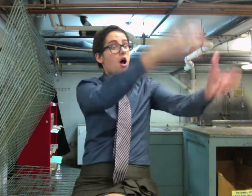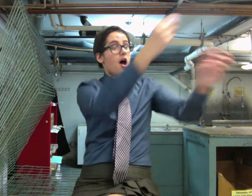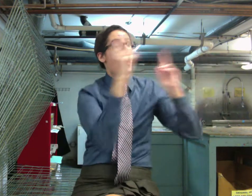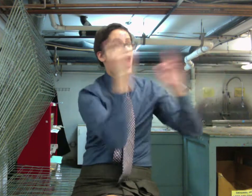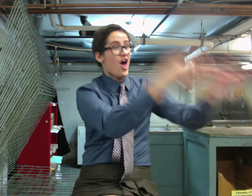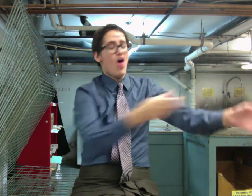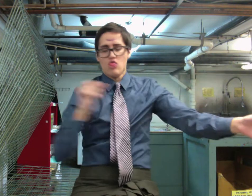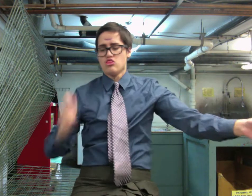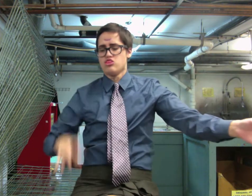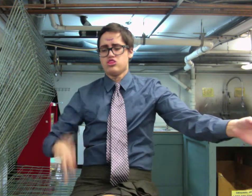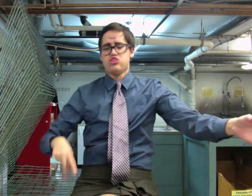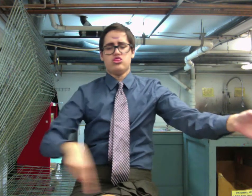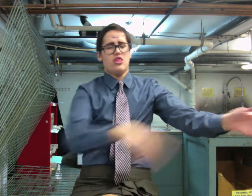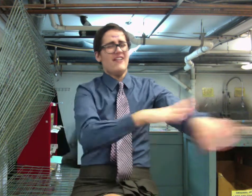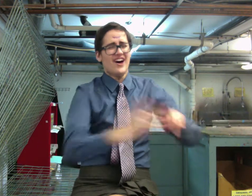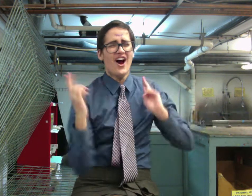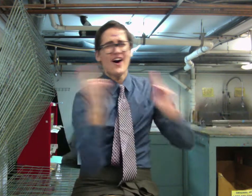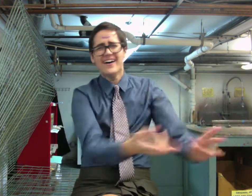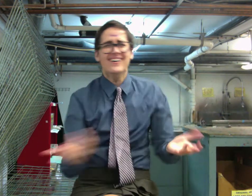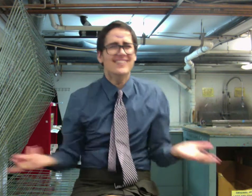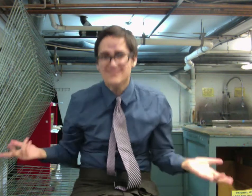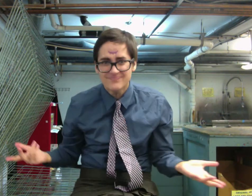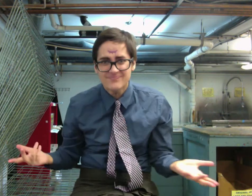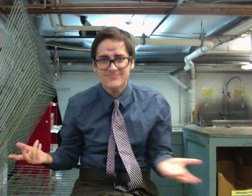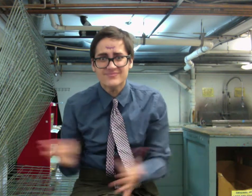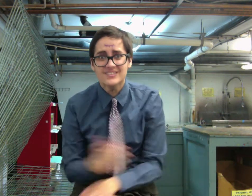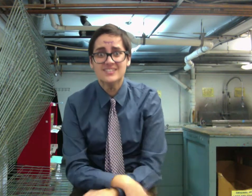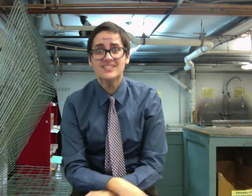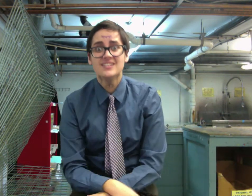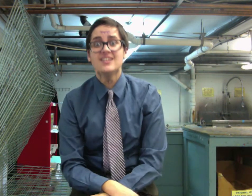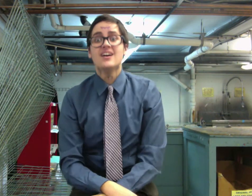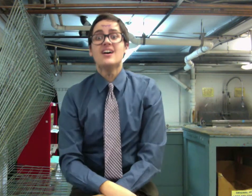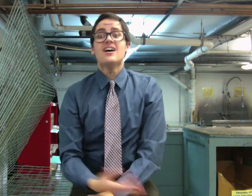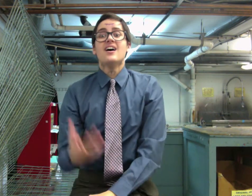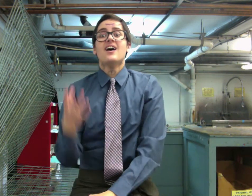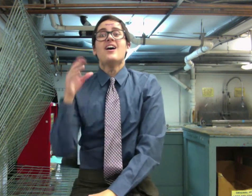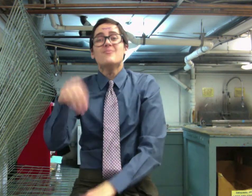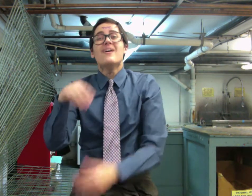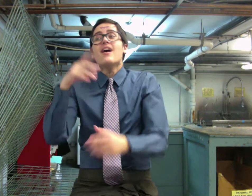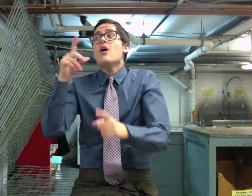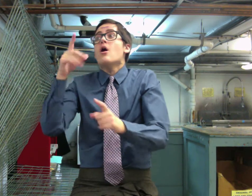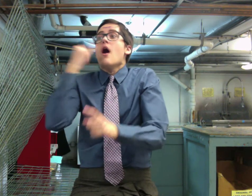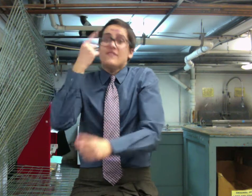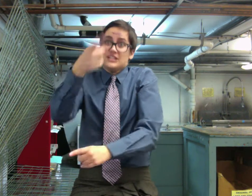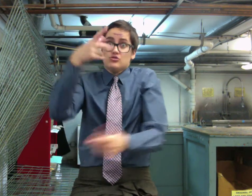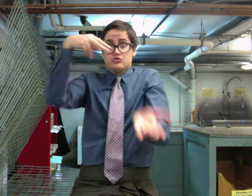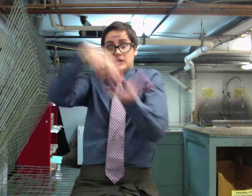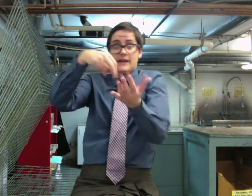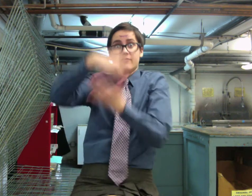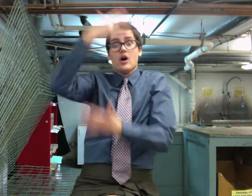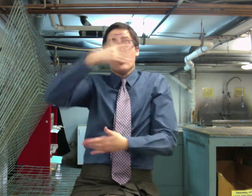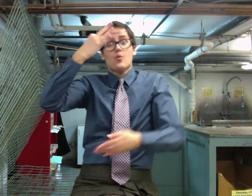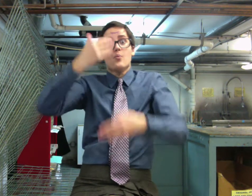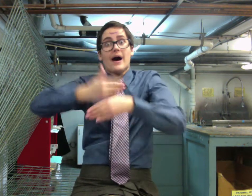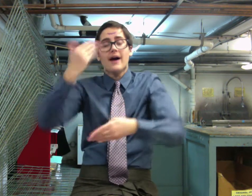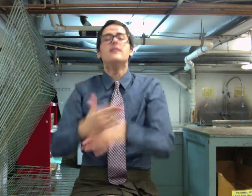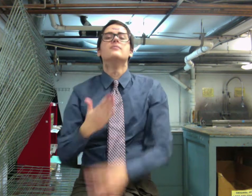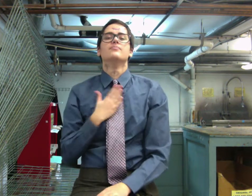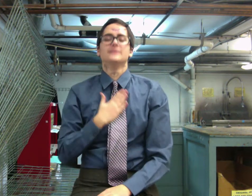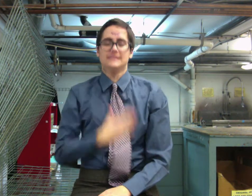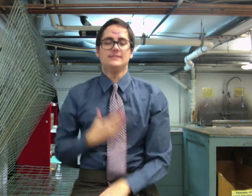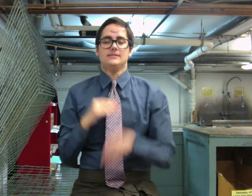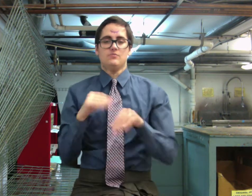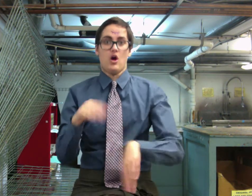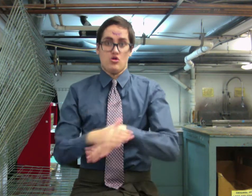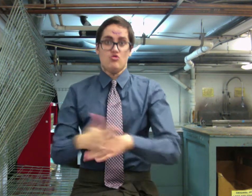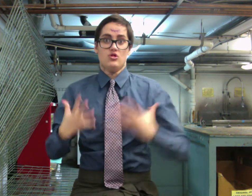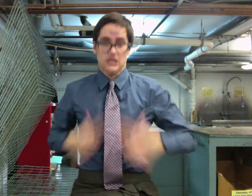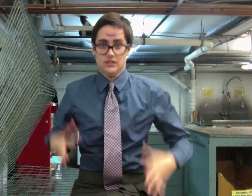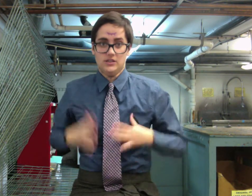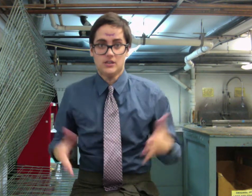leading to the cans! Put on some clothes when standing in front of your windows,